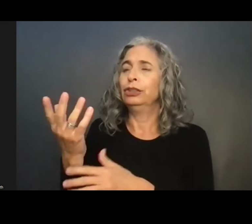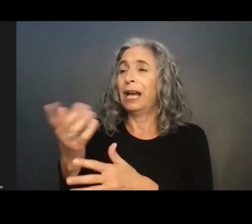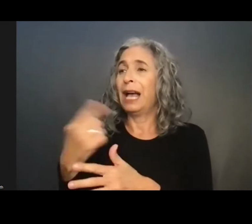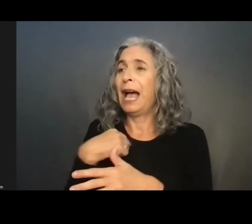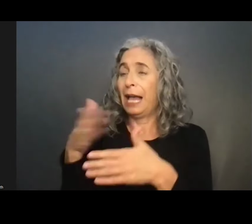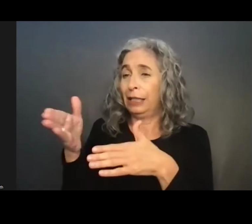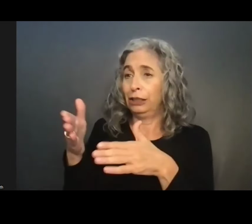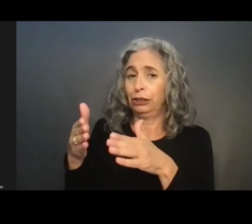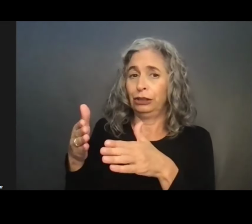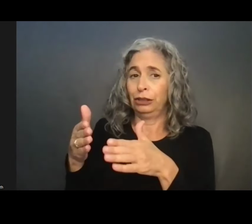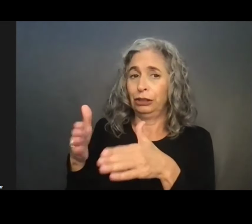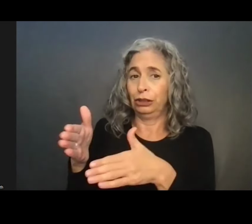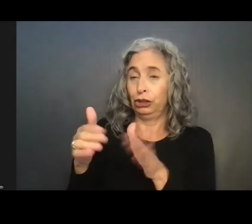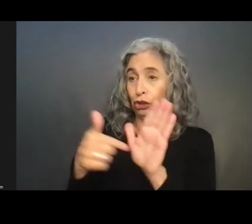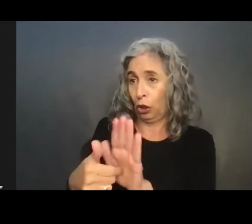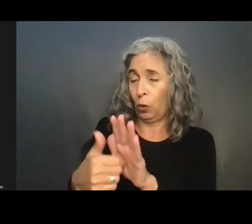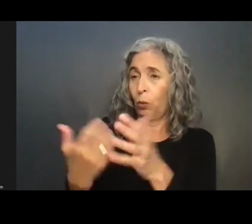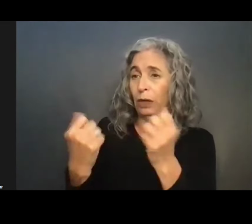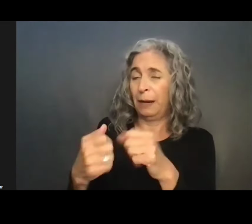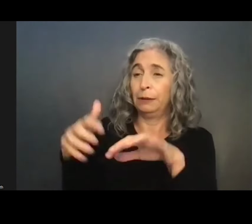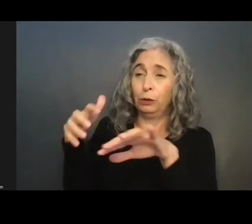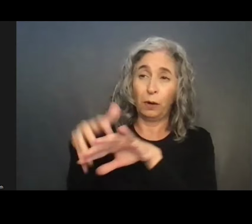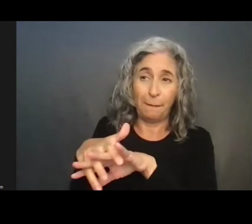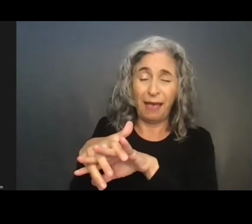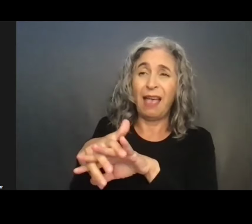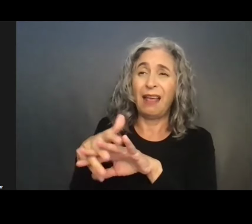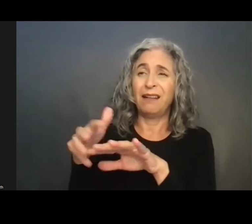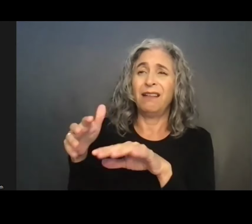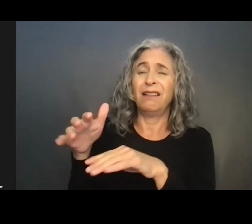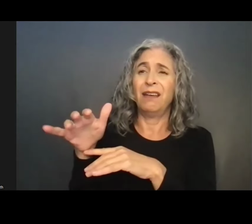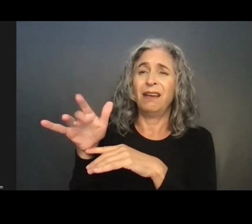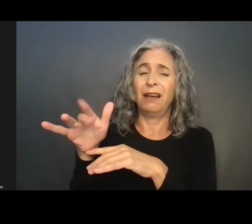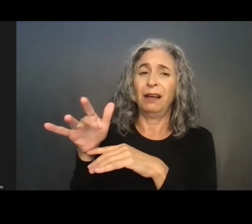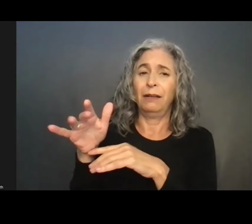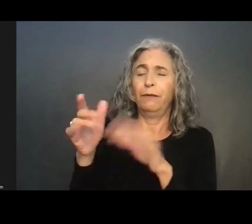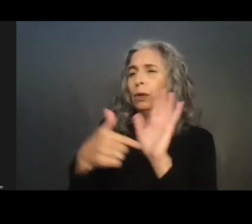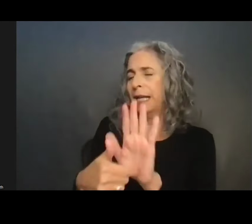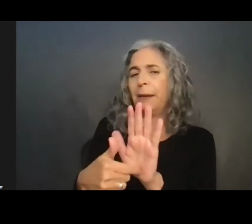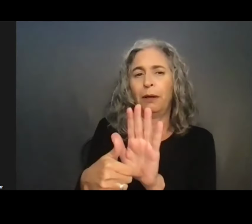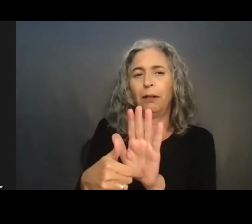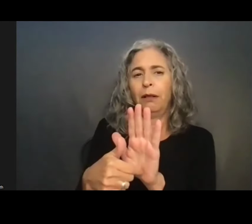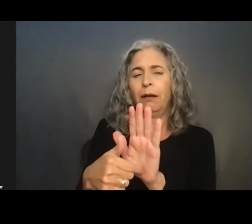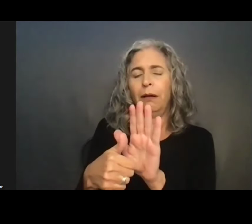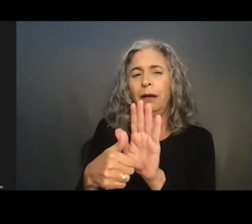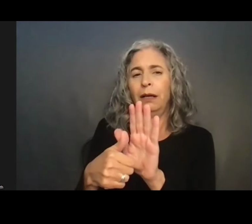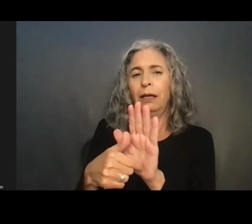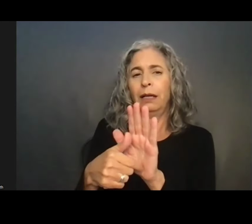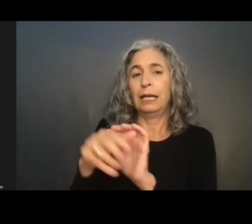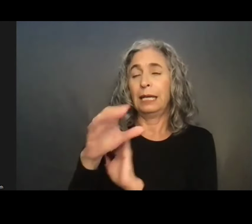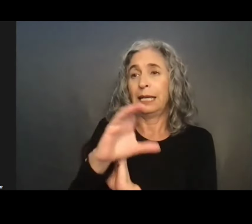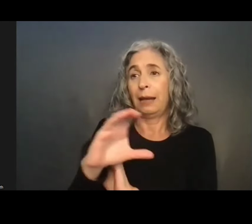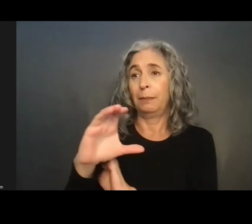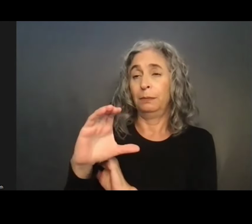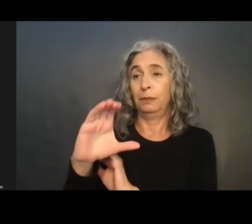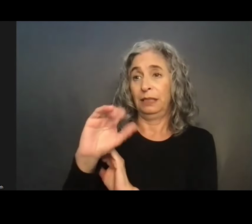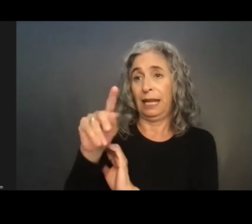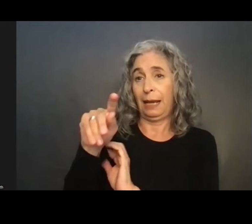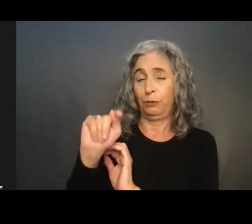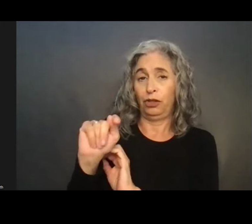we're able to embed for example -- Caption First, they're working with the software called